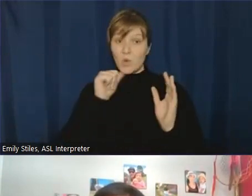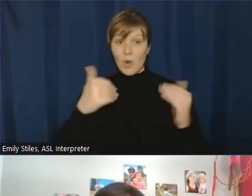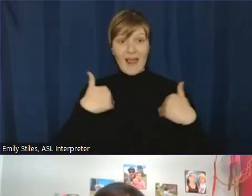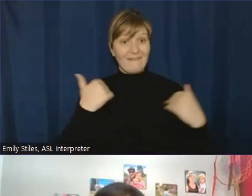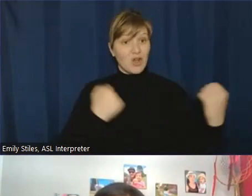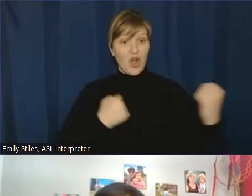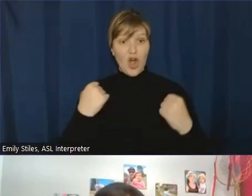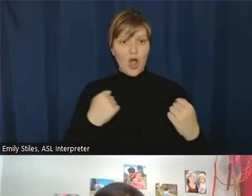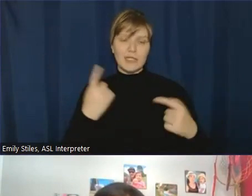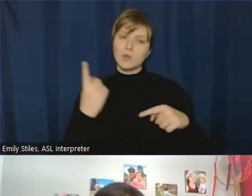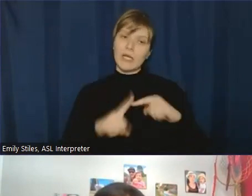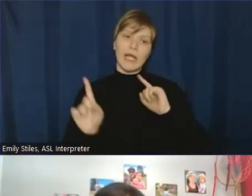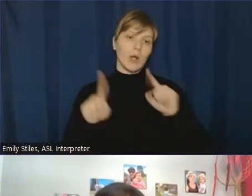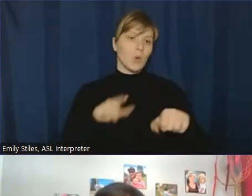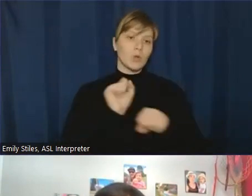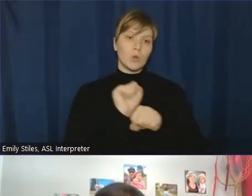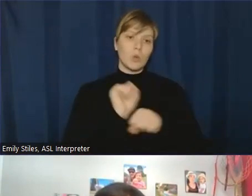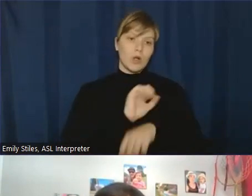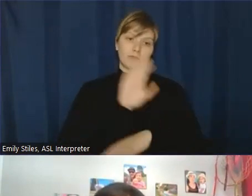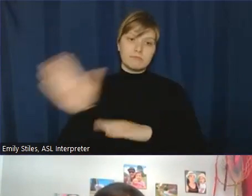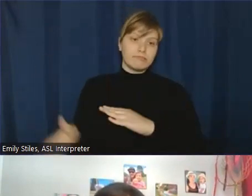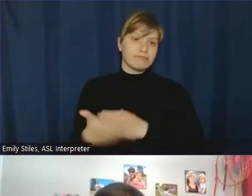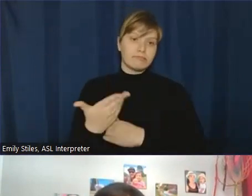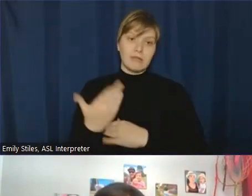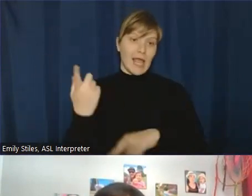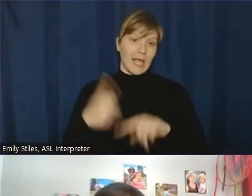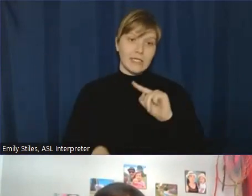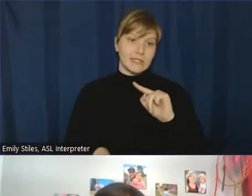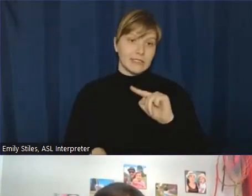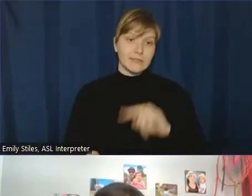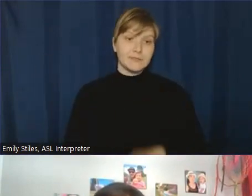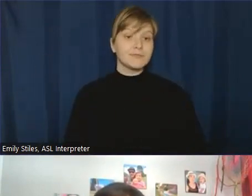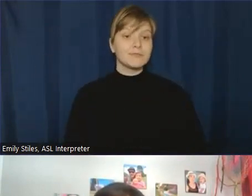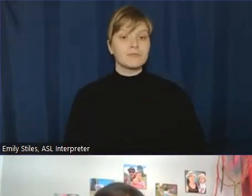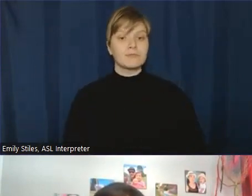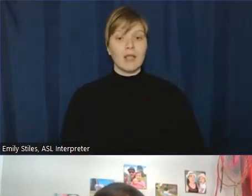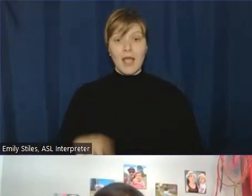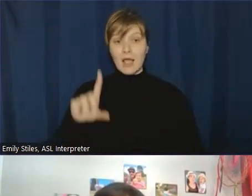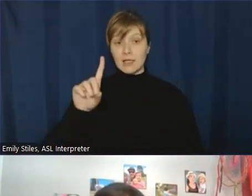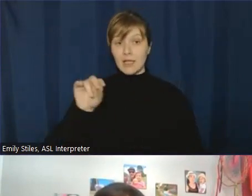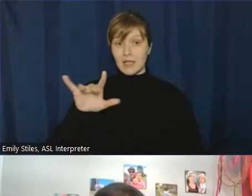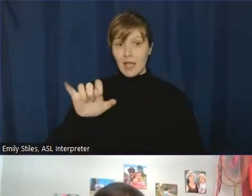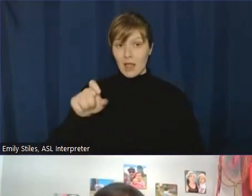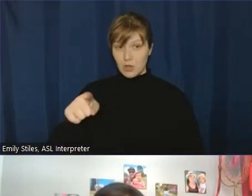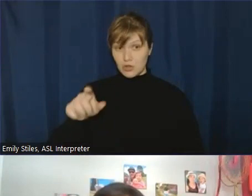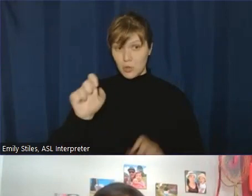from taking jobs in the late evening. Danielle, you also might be able to respond to that.